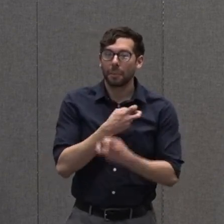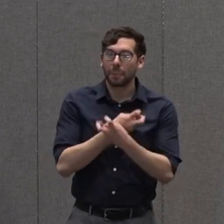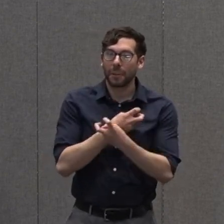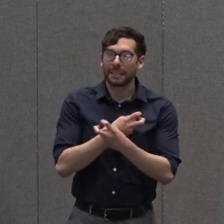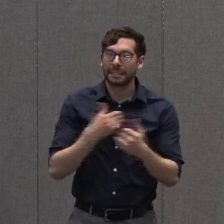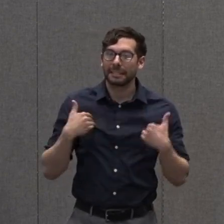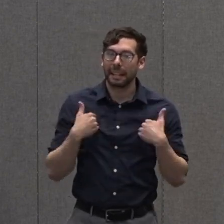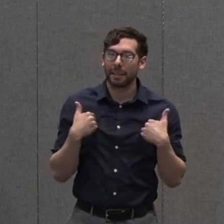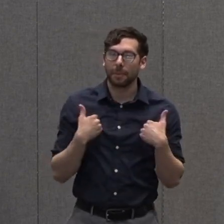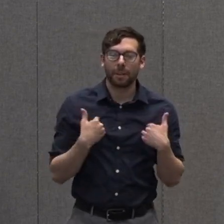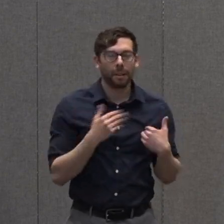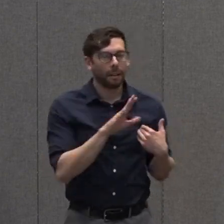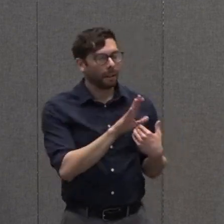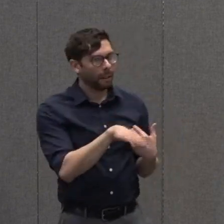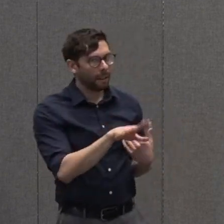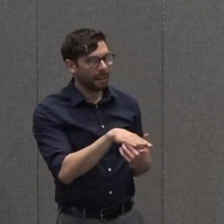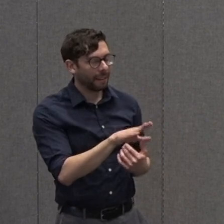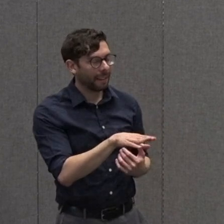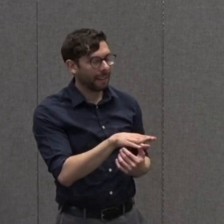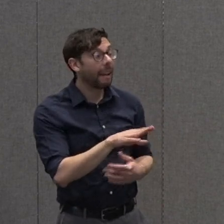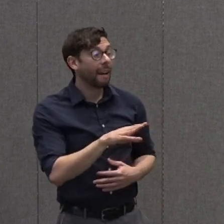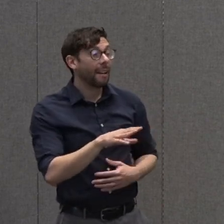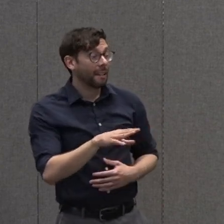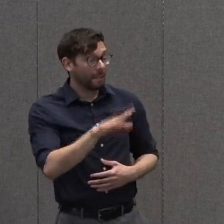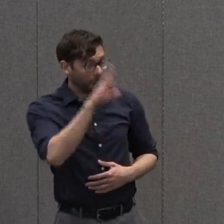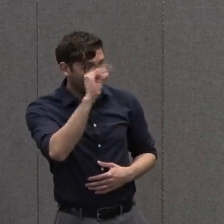about this animal that you're going to see.